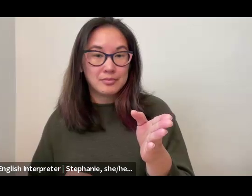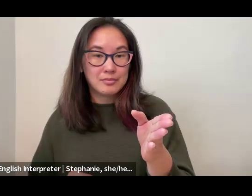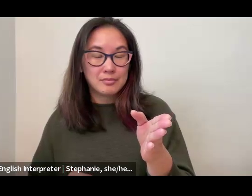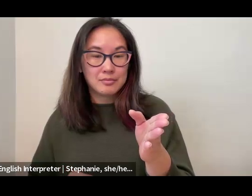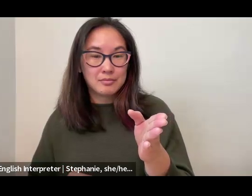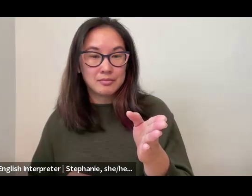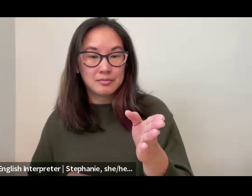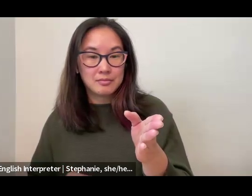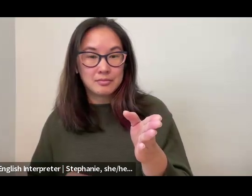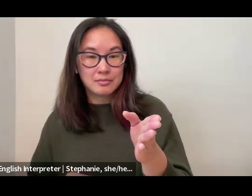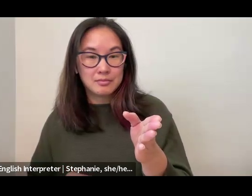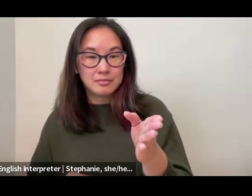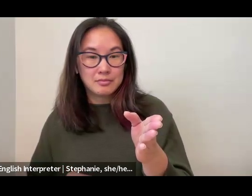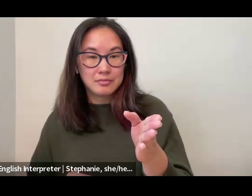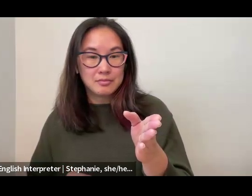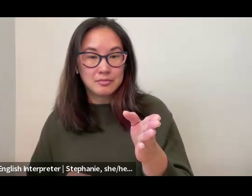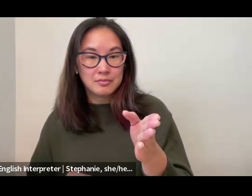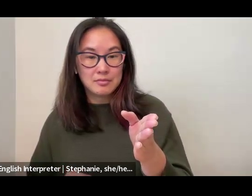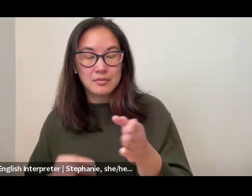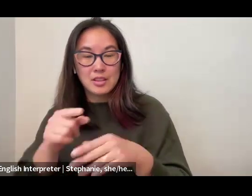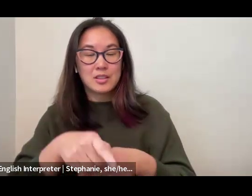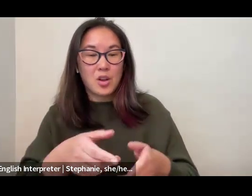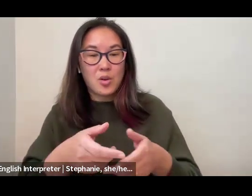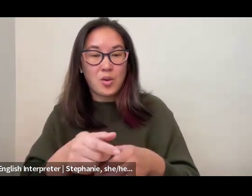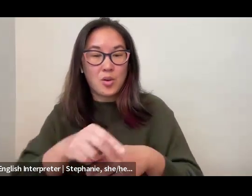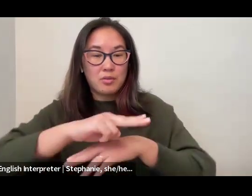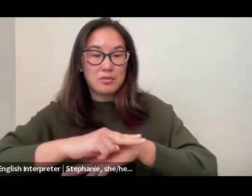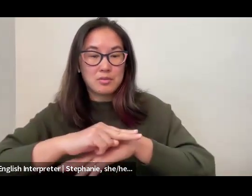so that it's up in the air, and try to kick and straighten your leg.